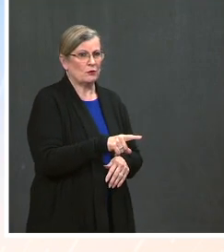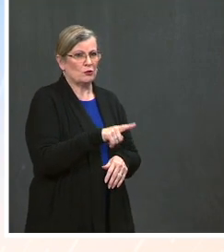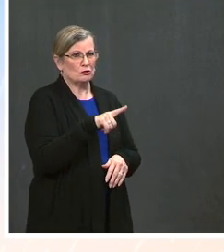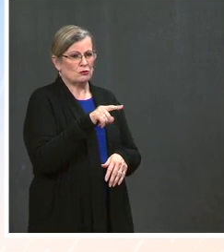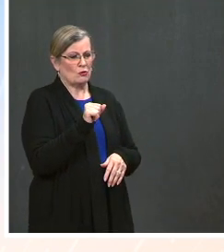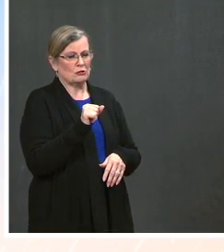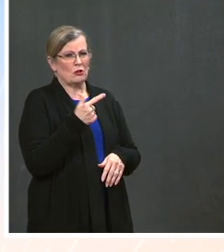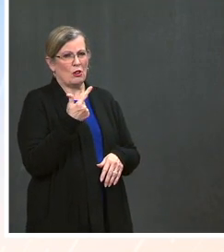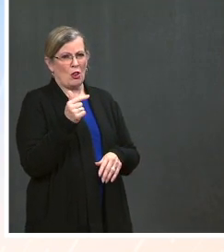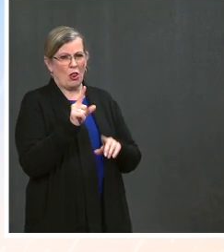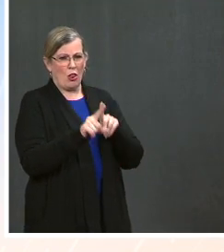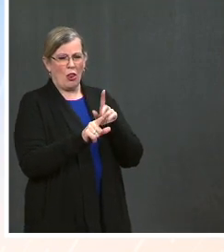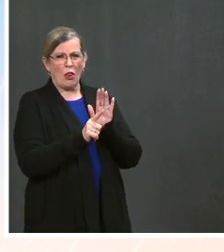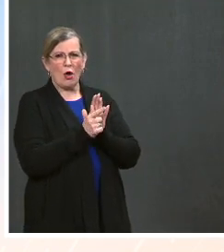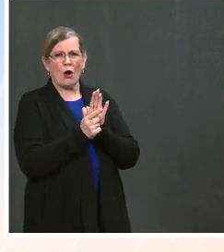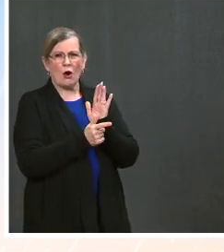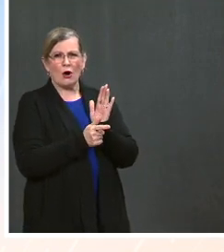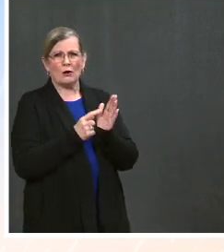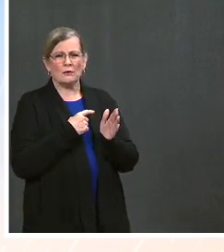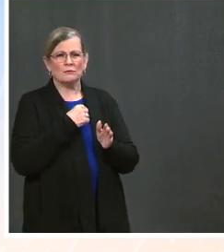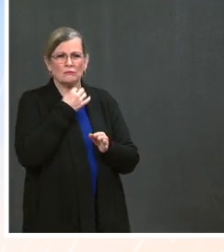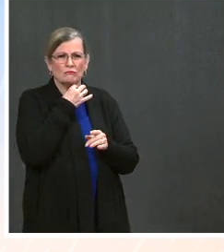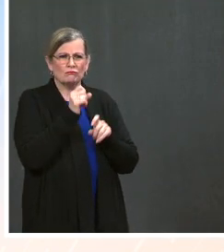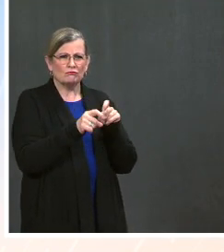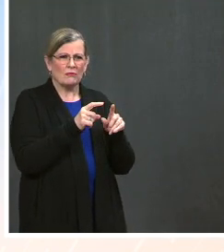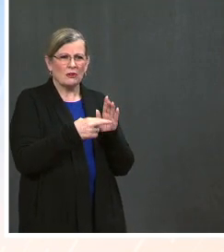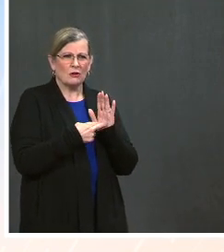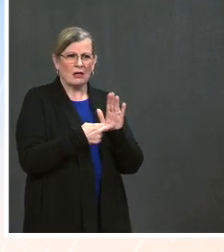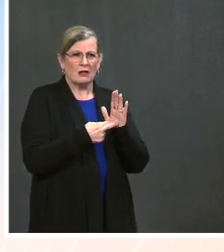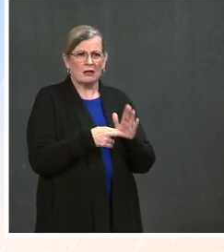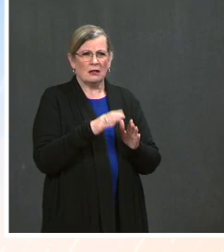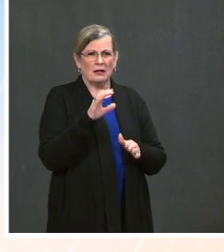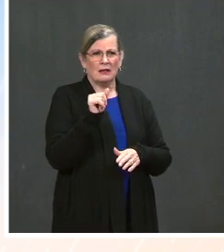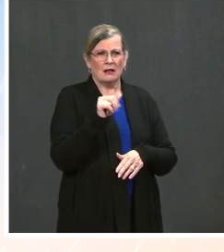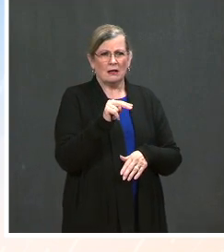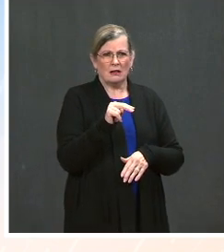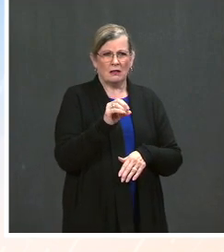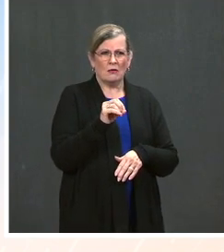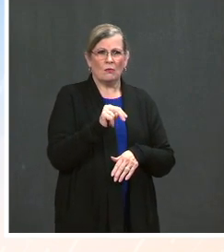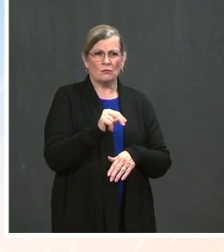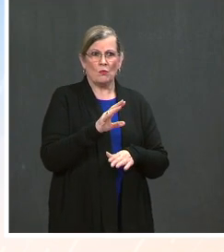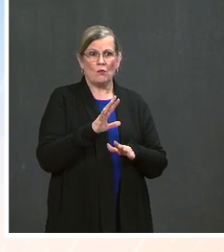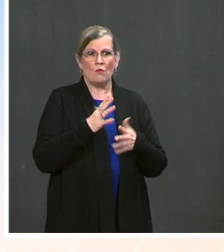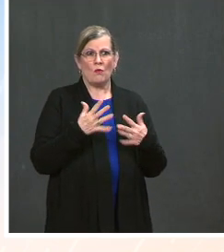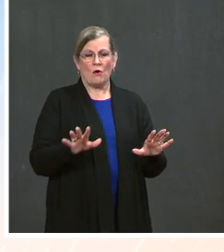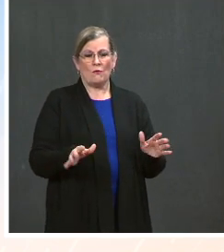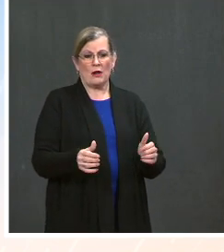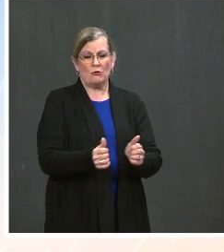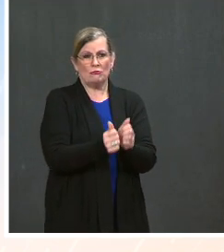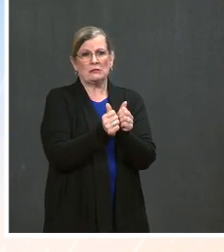for Representative Cannon, who was arrested there outside Governor Kemp's office. And he said, over and over, he thought the Justice Department